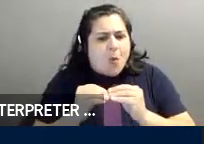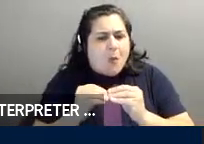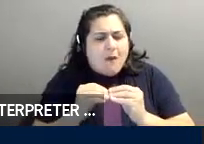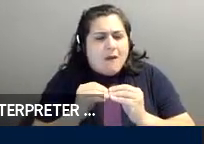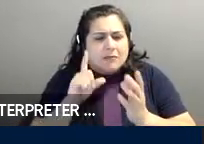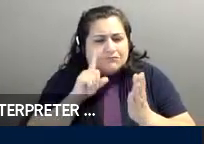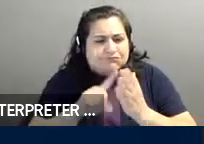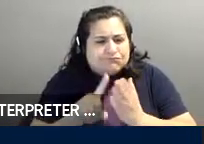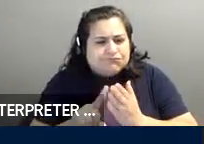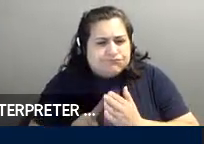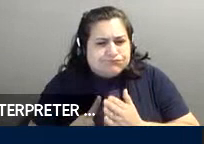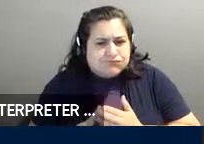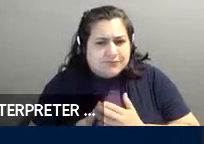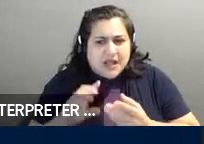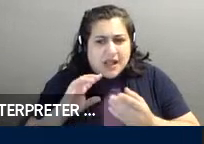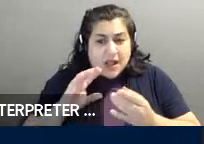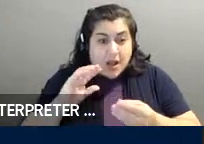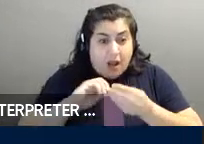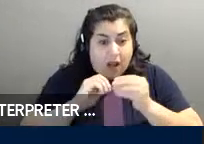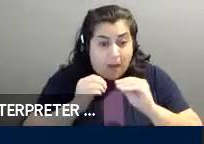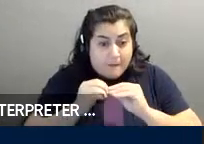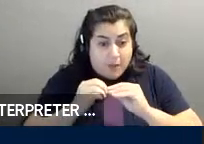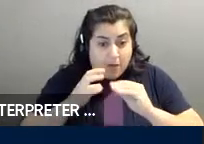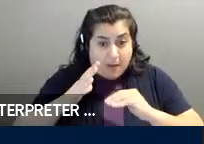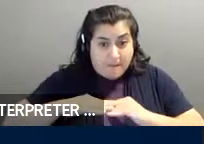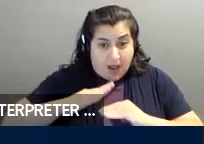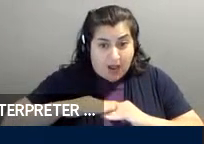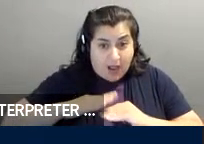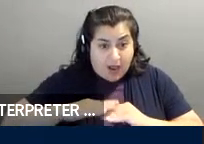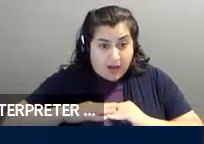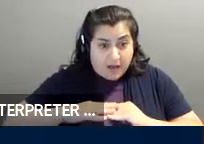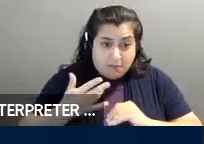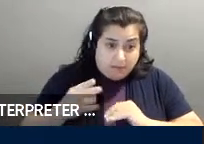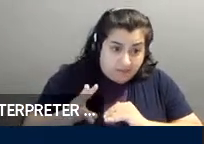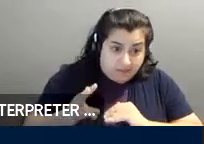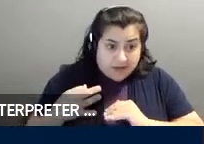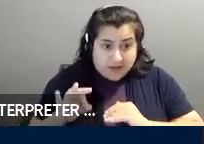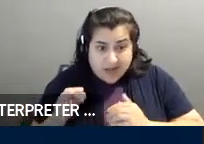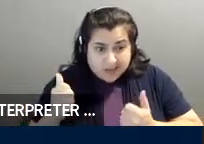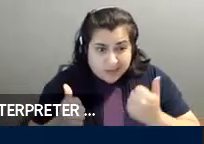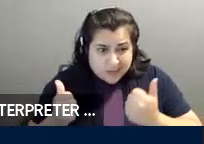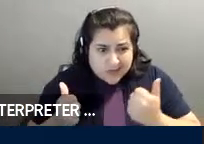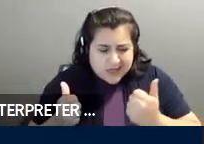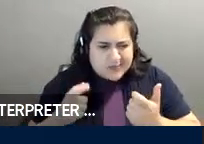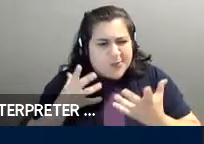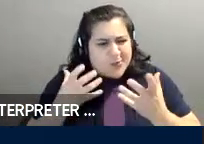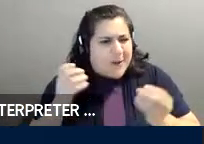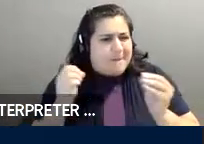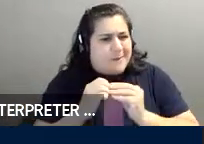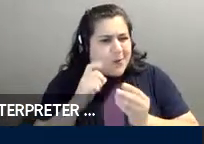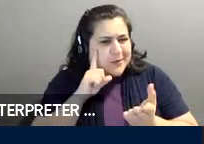to determine what that low transfer height really should be. And that's really where we stand right now.